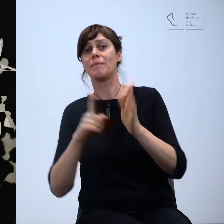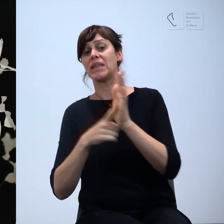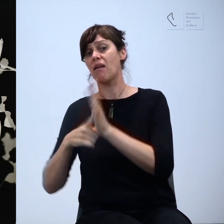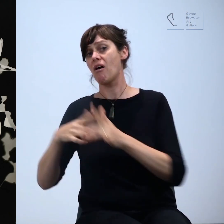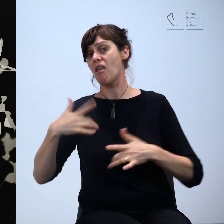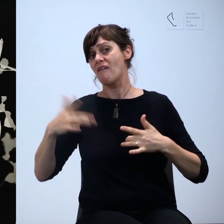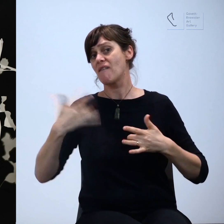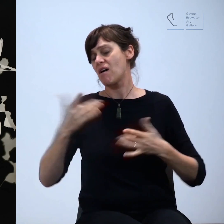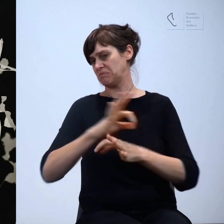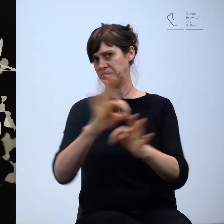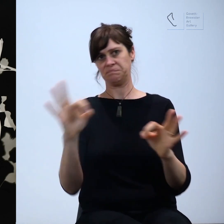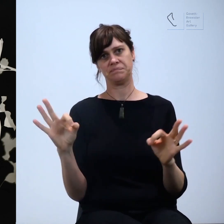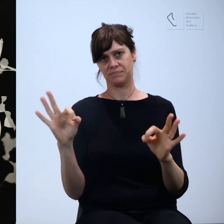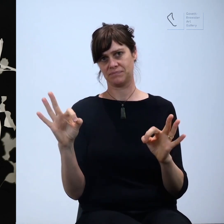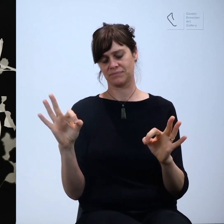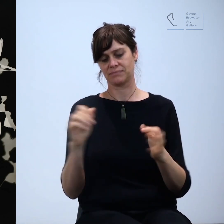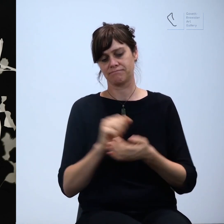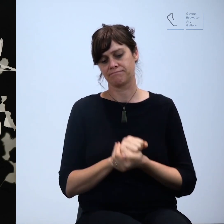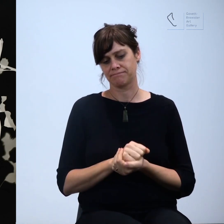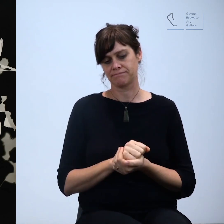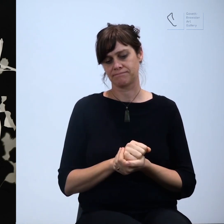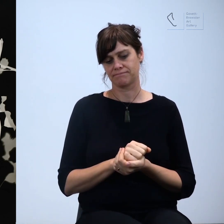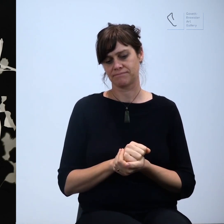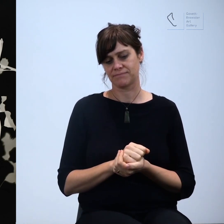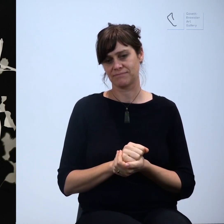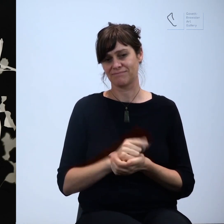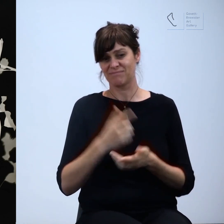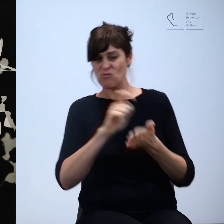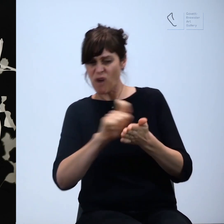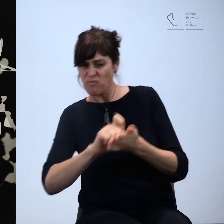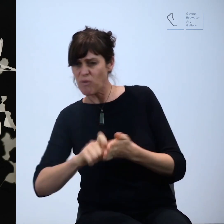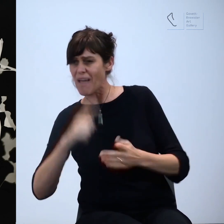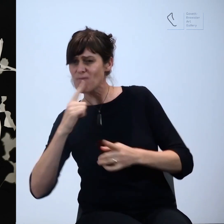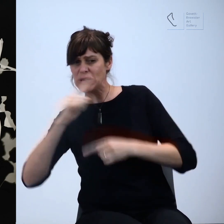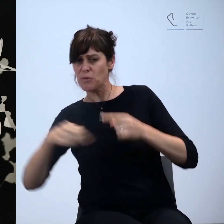these photographs were never exhibited during Lye’s lifetime,